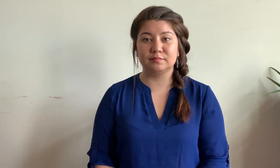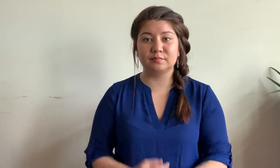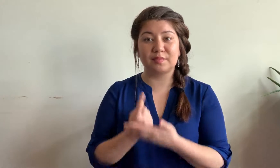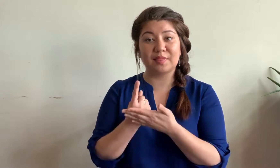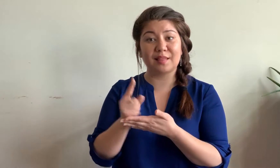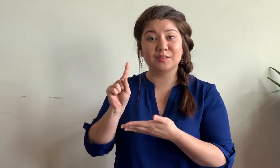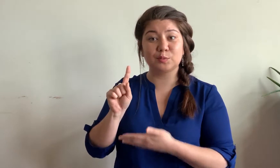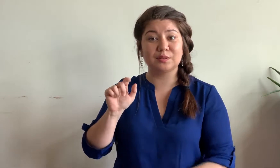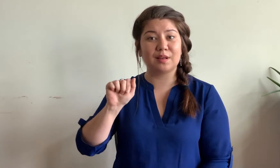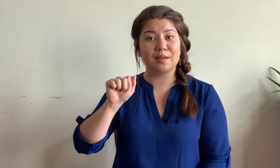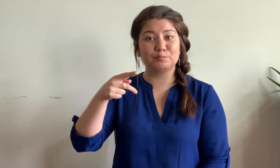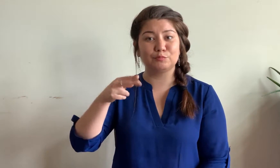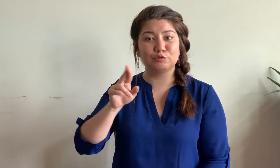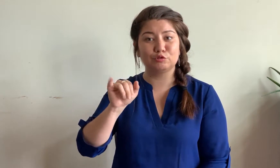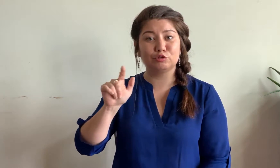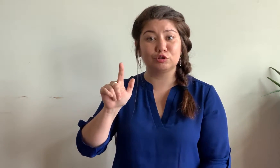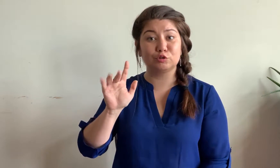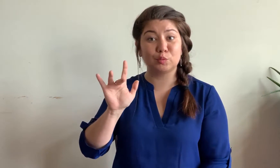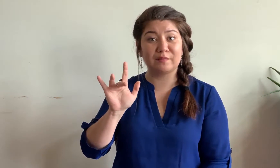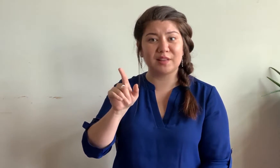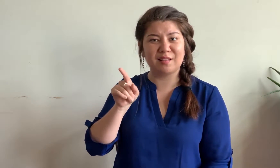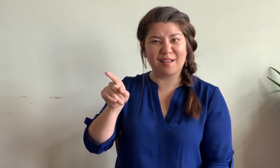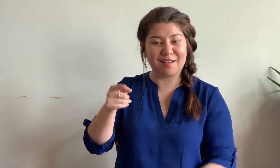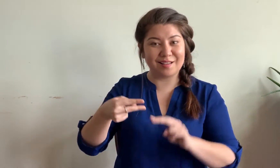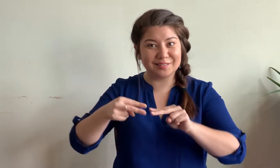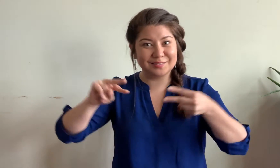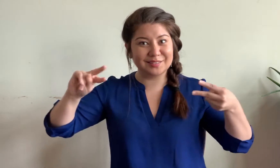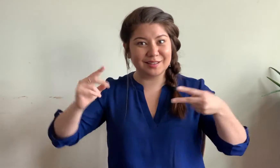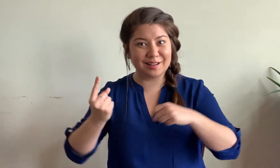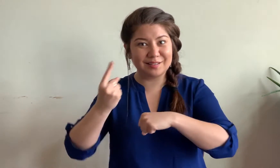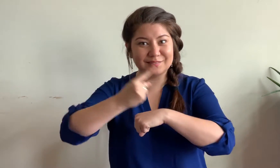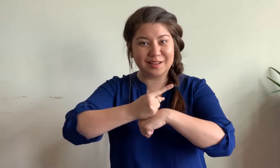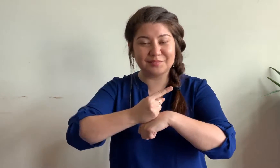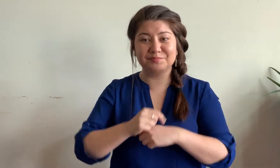Last week, April 25th was DNA day!